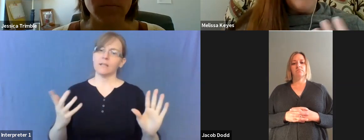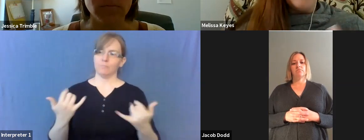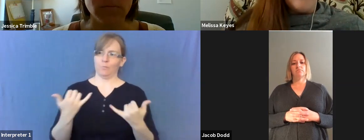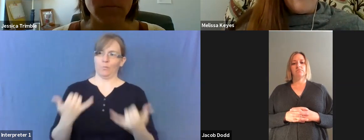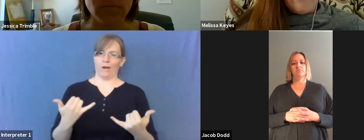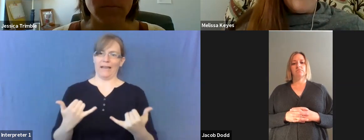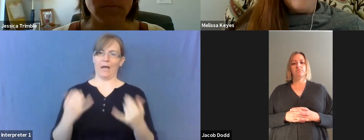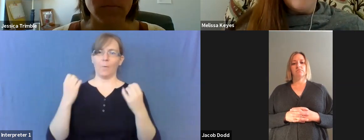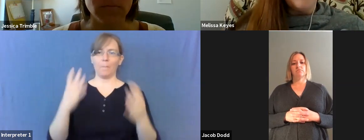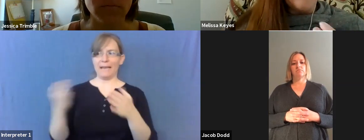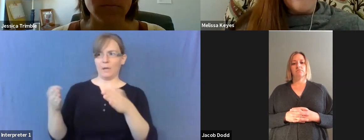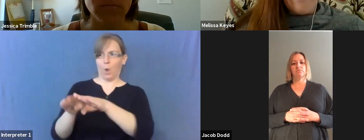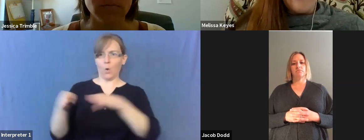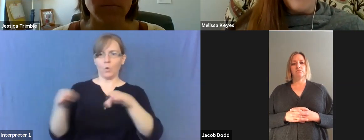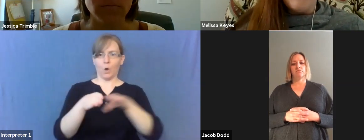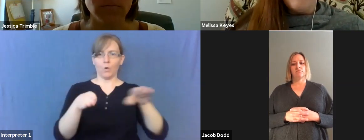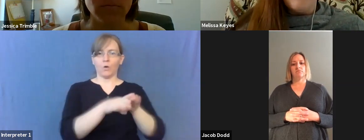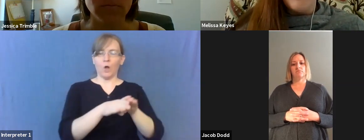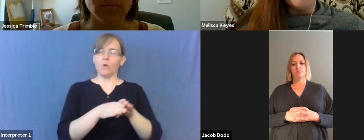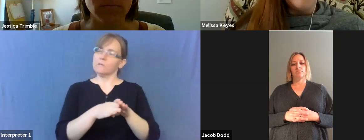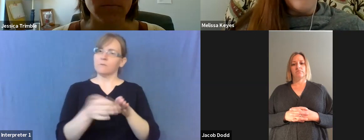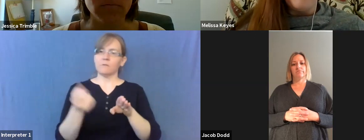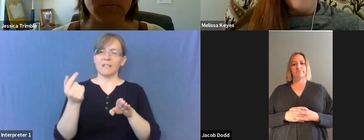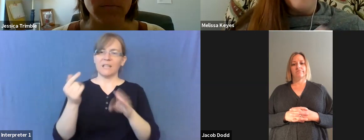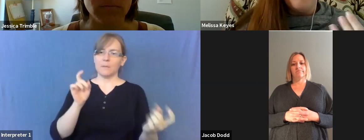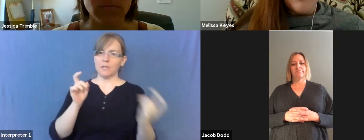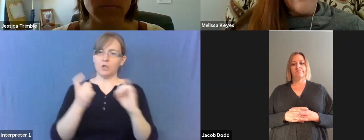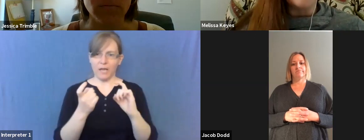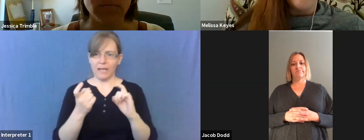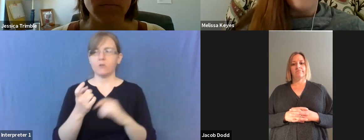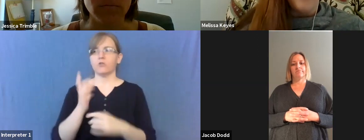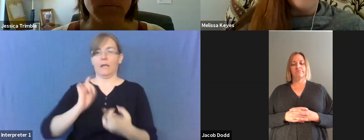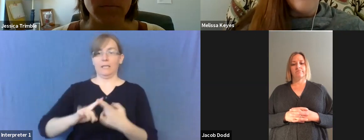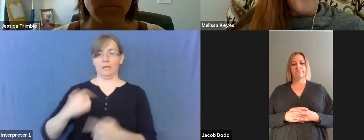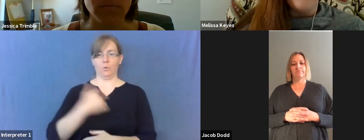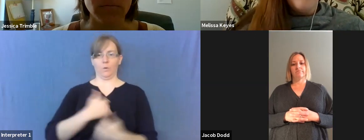and during, until we can get adequate supplies of protective gear for our staff.